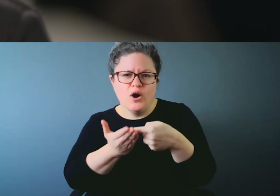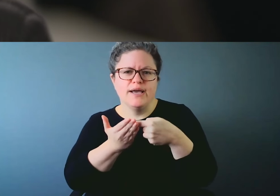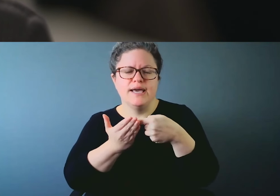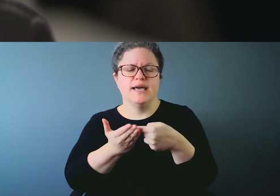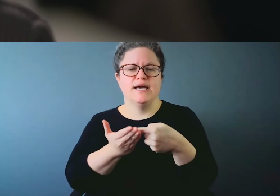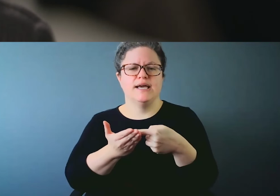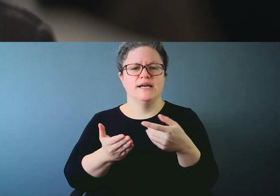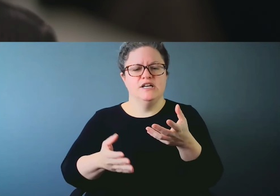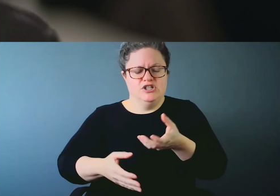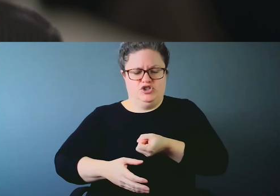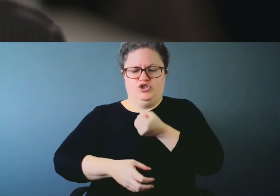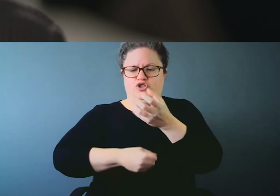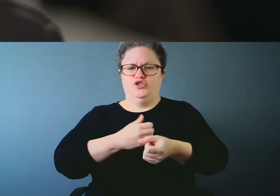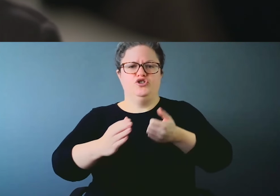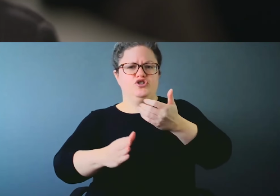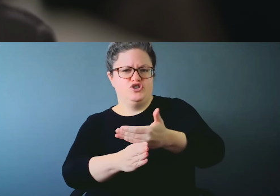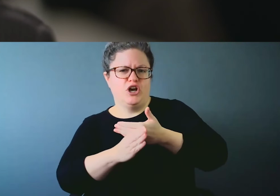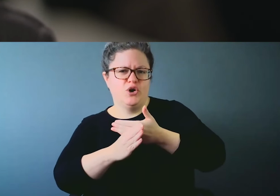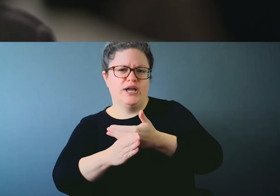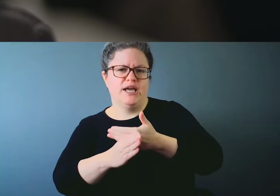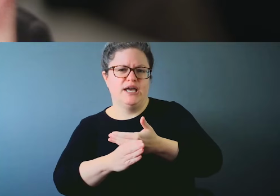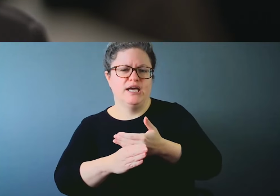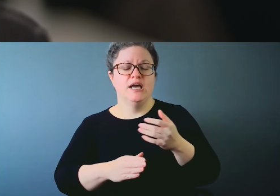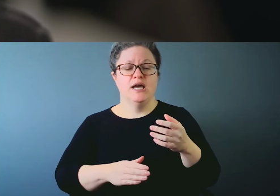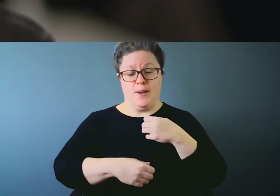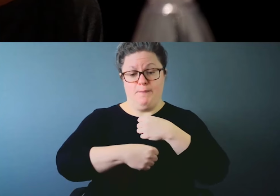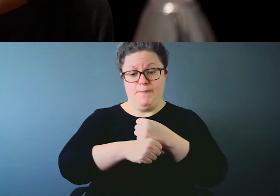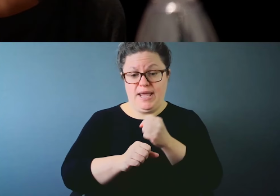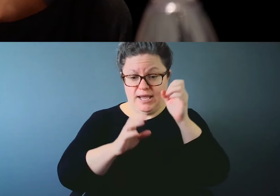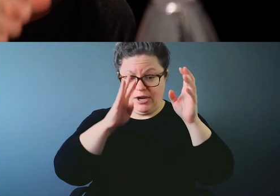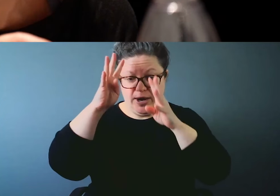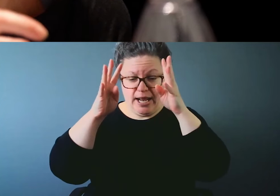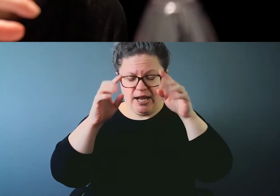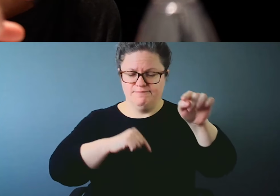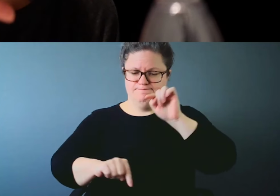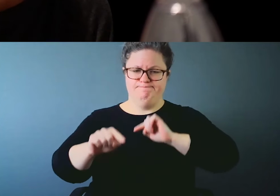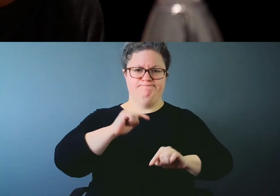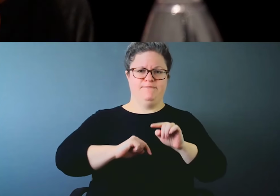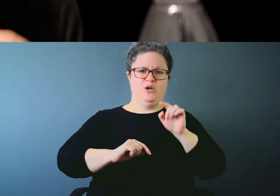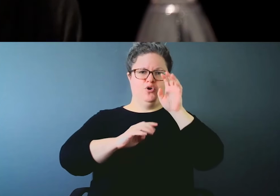it's about sharing. It's about creating and then recreating and then creating again and